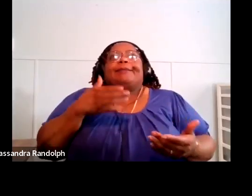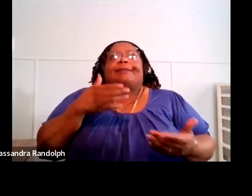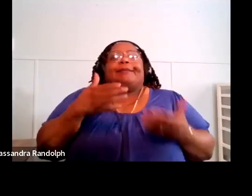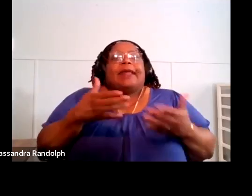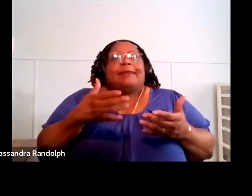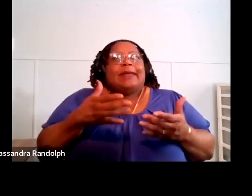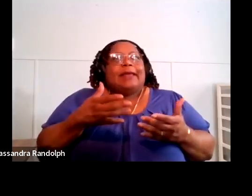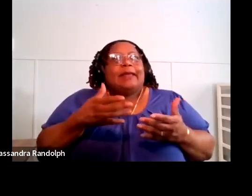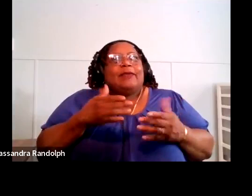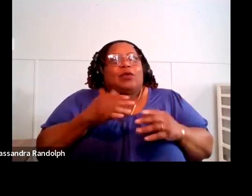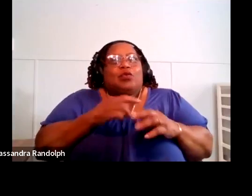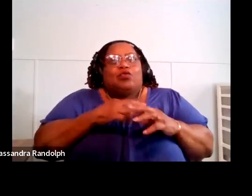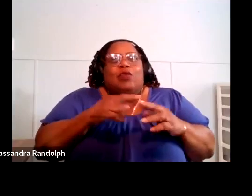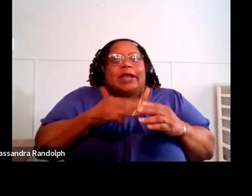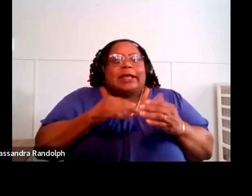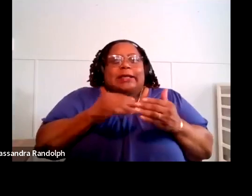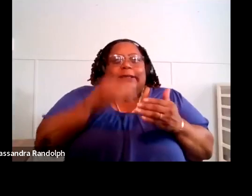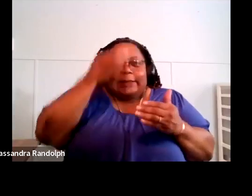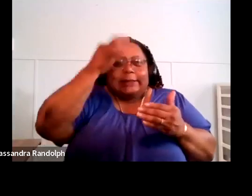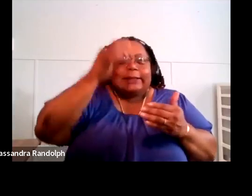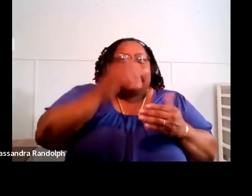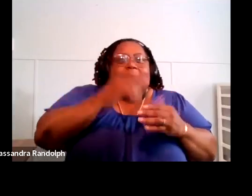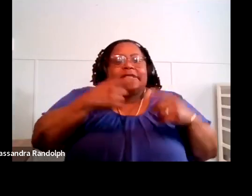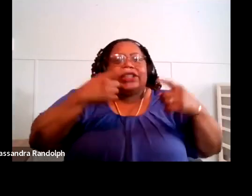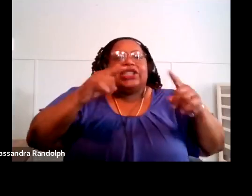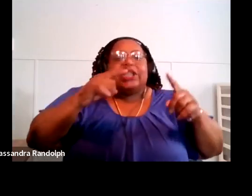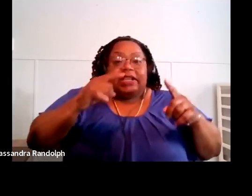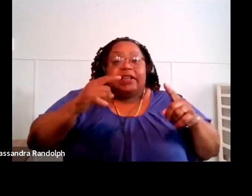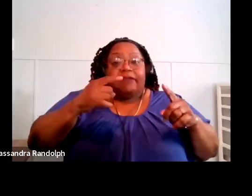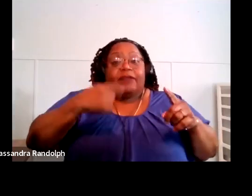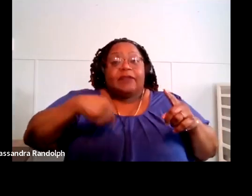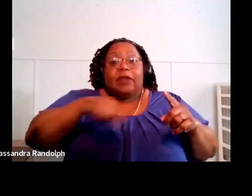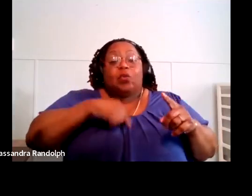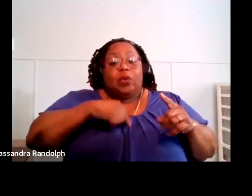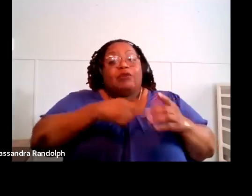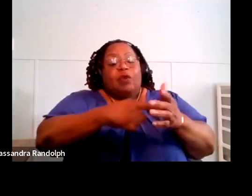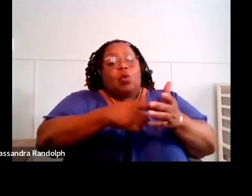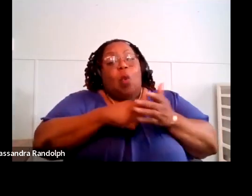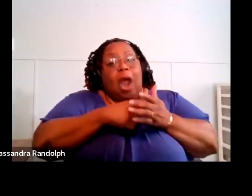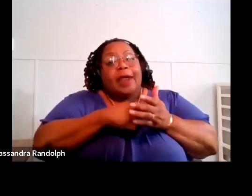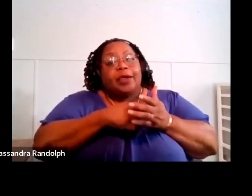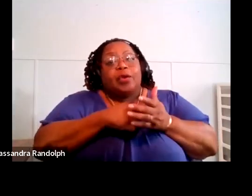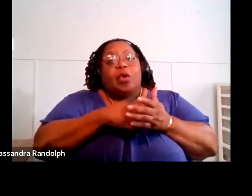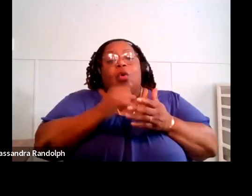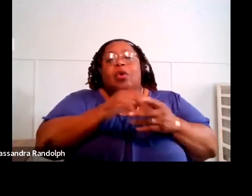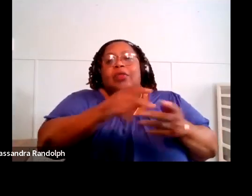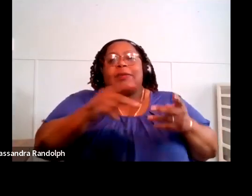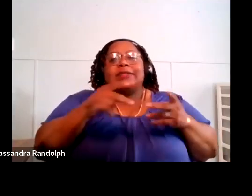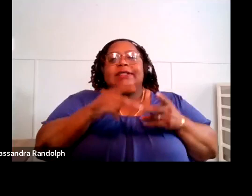resentment that may come from our male counterparts when it comes to women who've achieved or at least are on the impetus